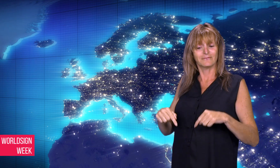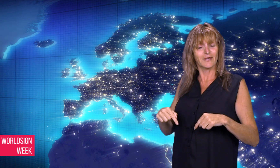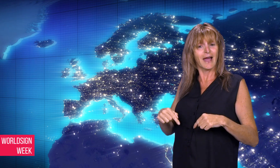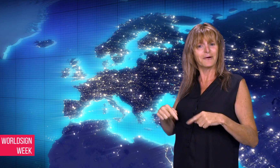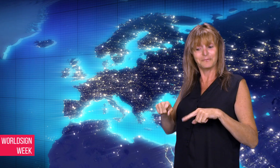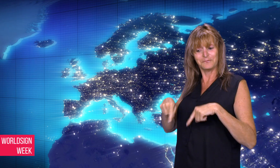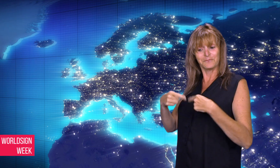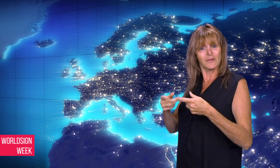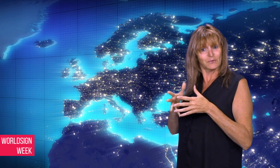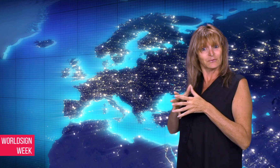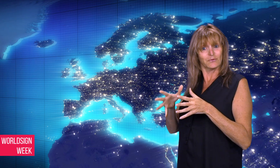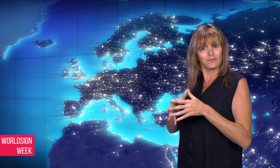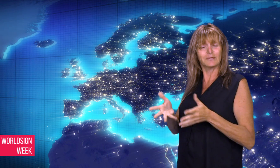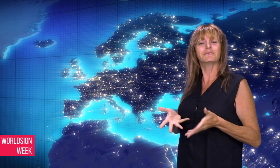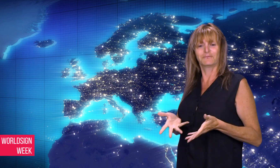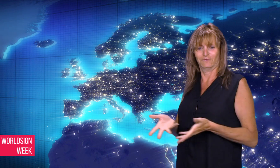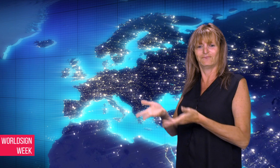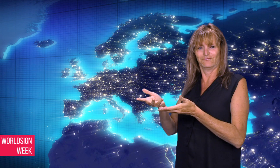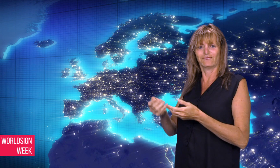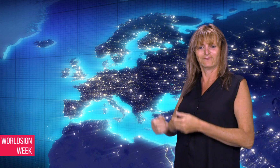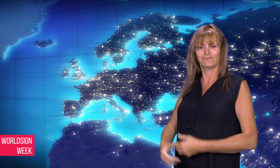Now, let’s go to next story.